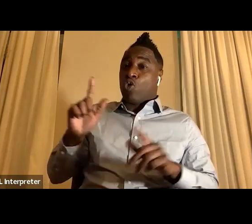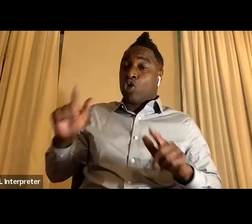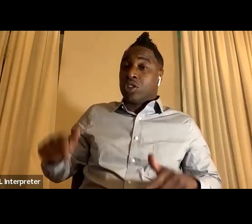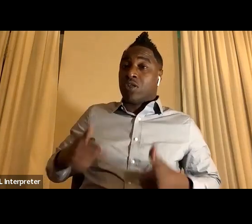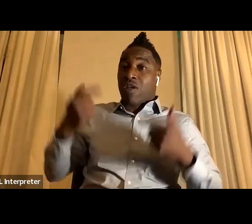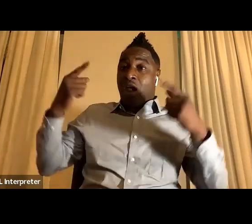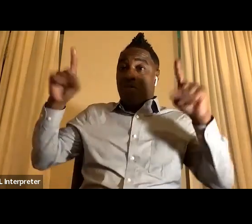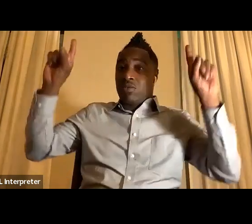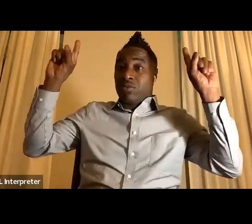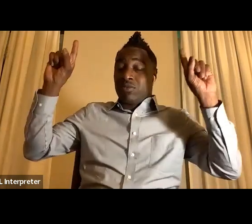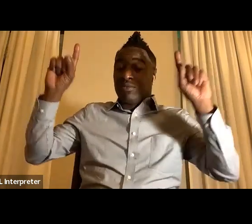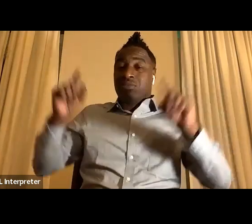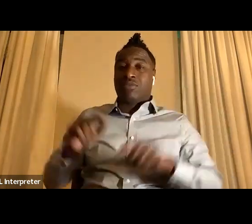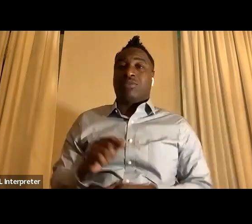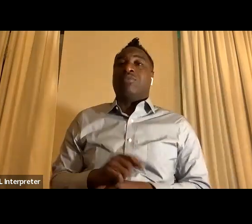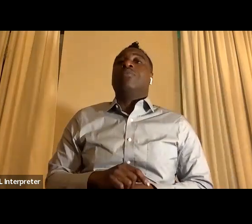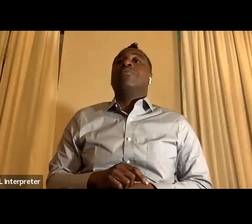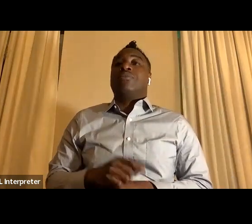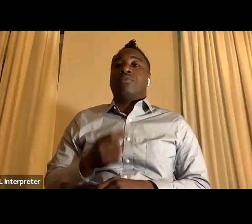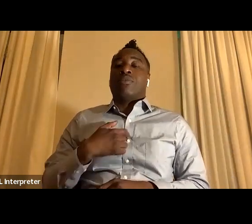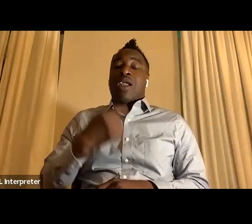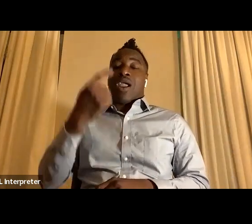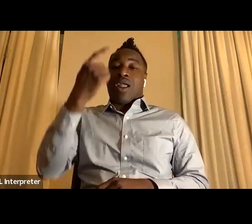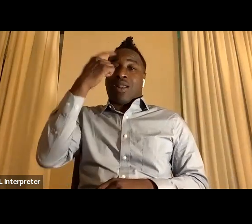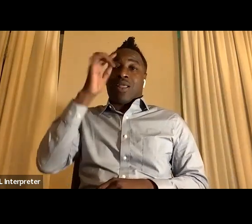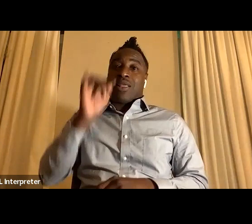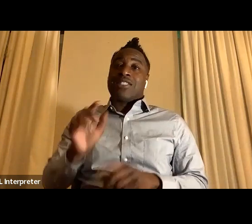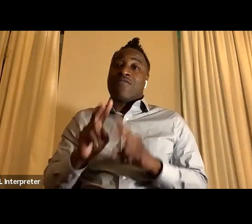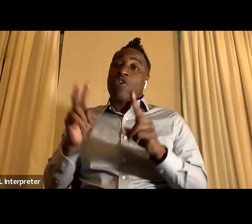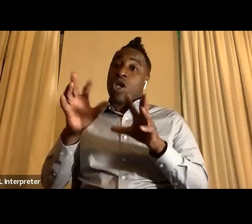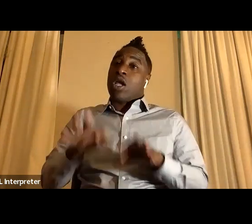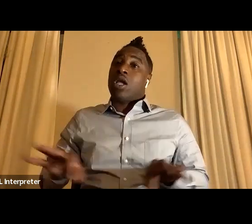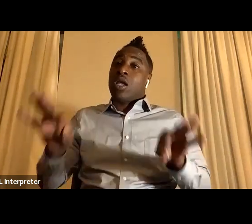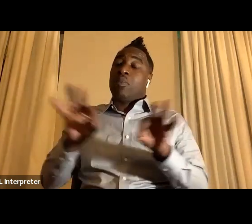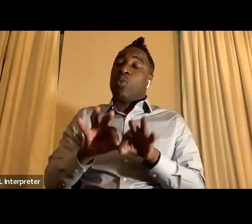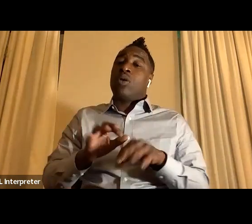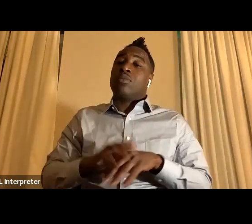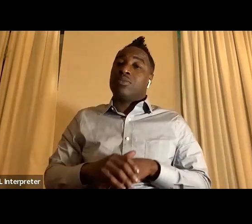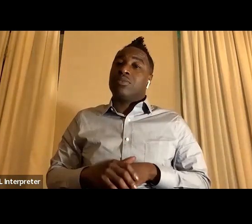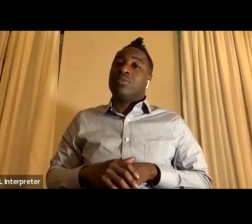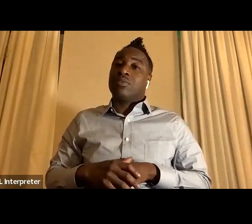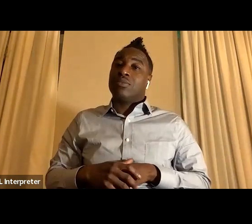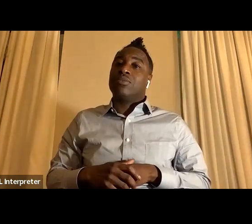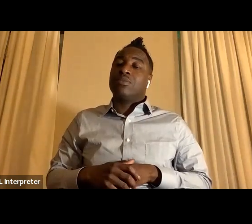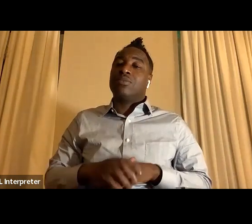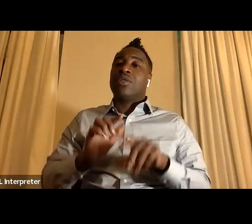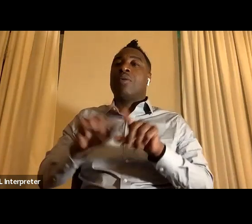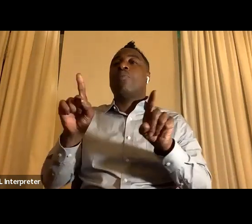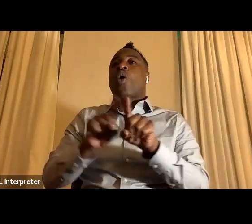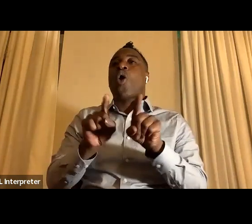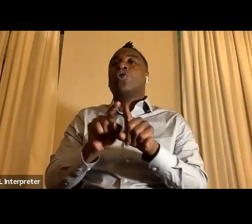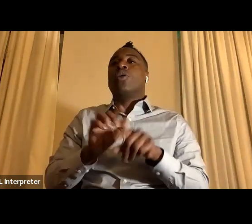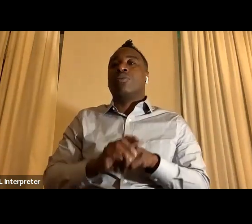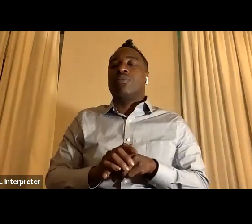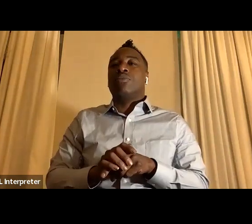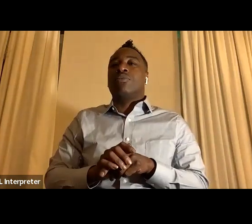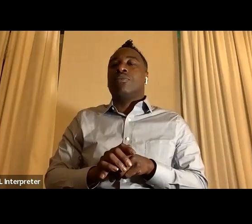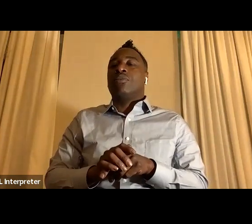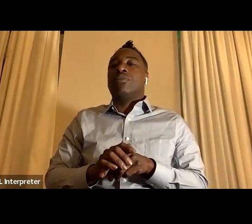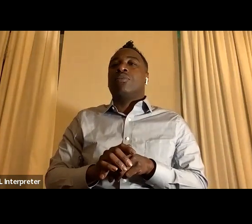of everyone around it, I think is a very important critique to make. But also the entire statement that's attached to it really beautifully